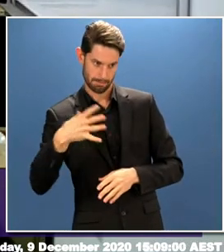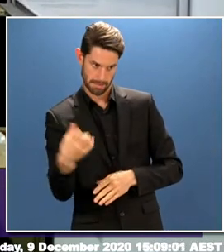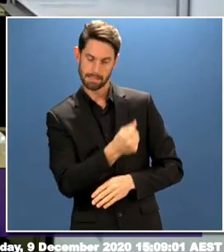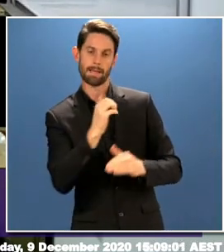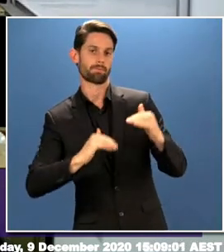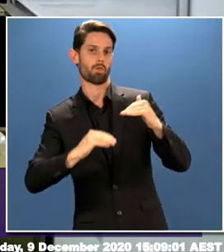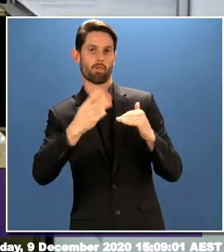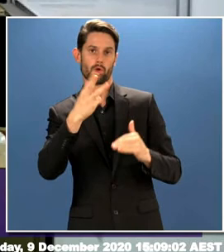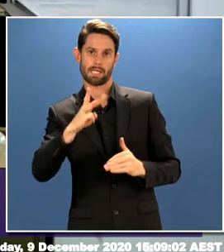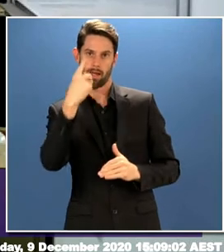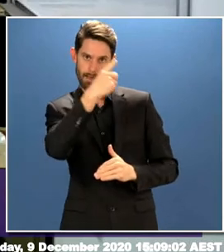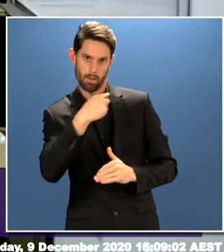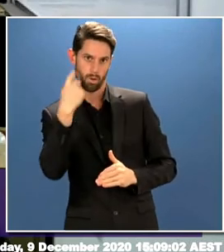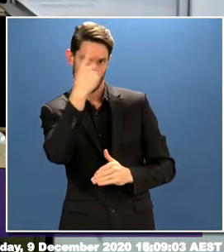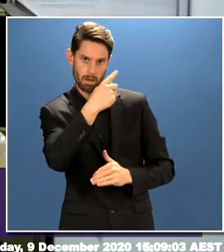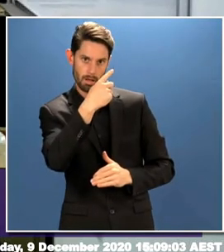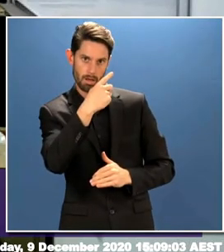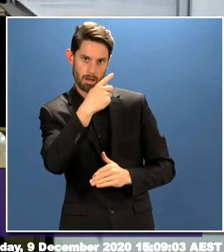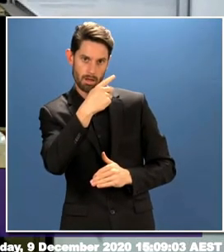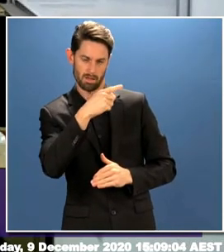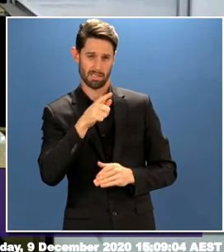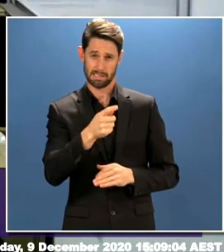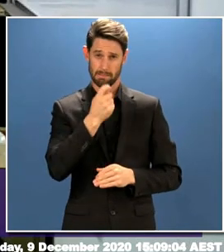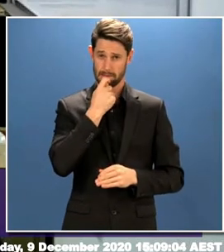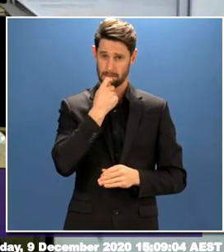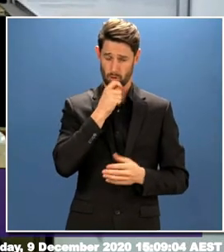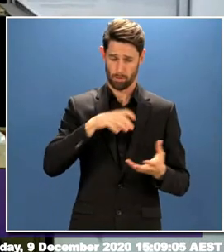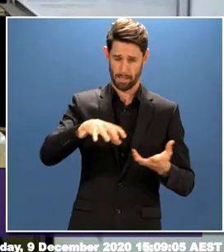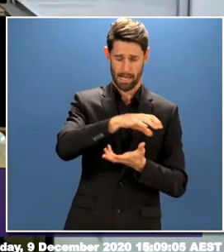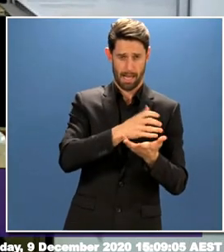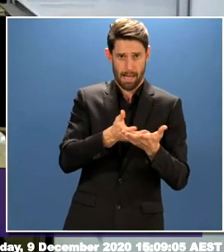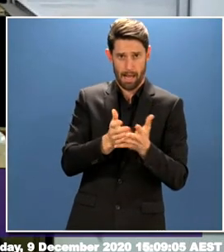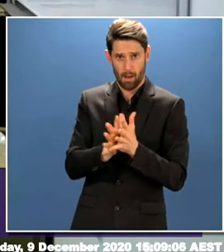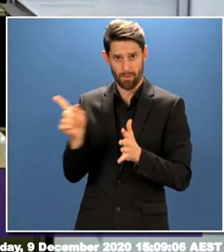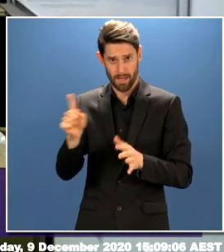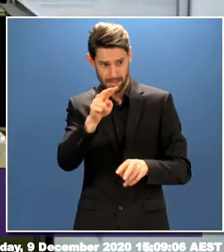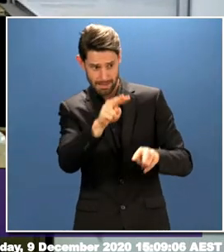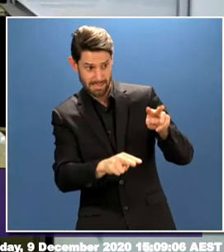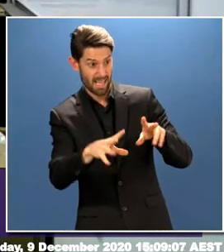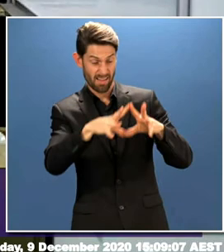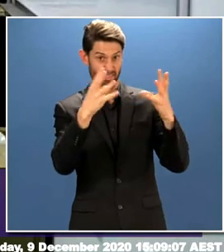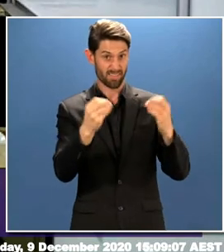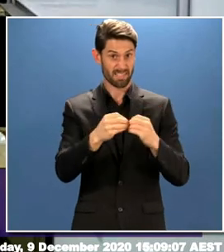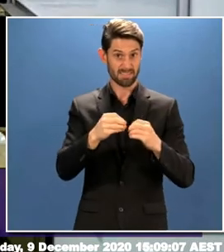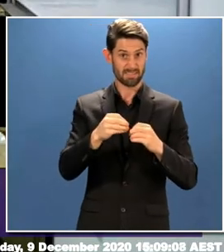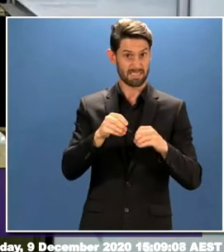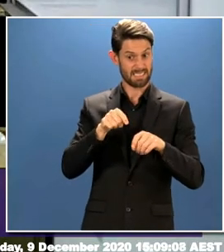So that in itself is a really complicated process and it's all dependent on, this may be an hour conversation